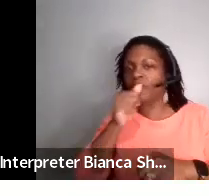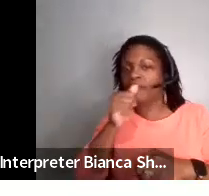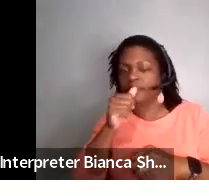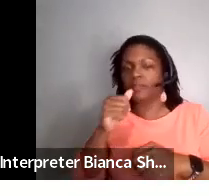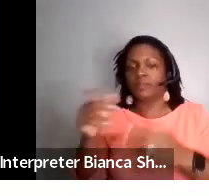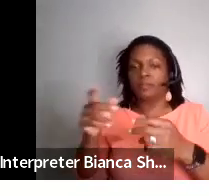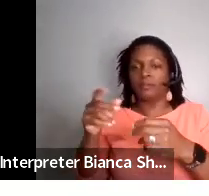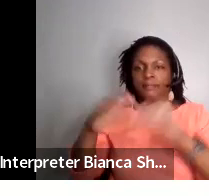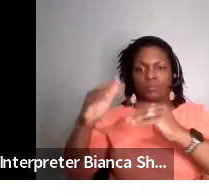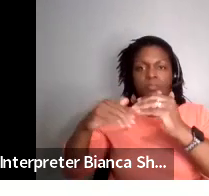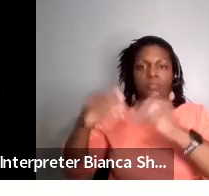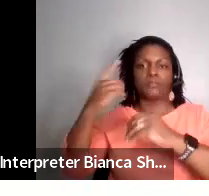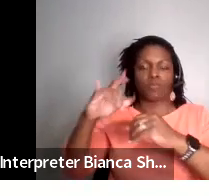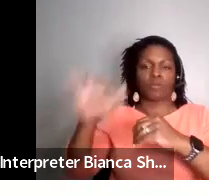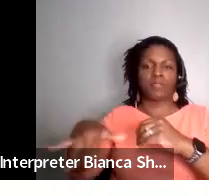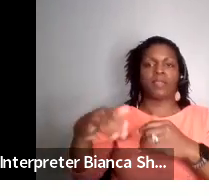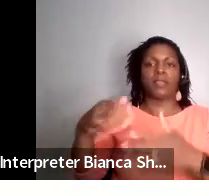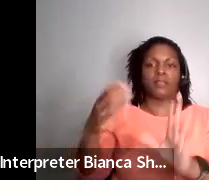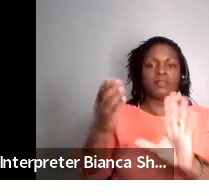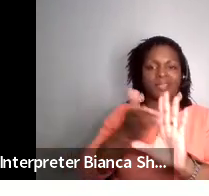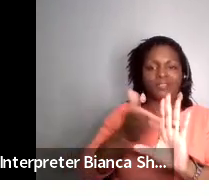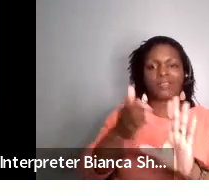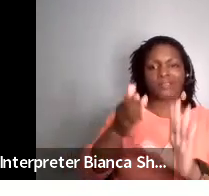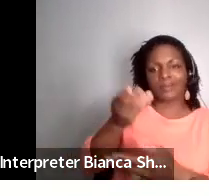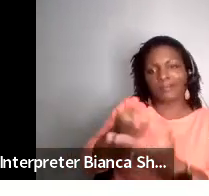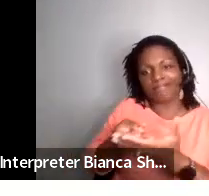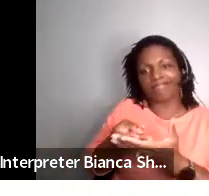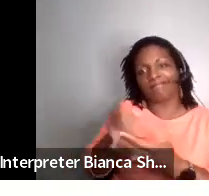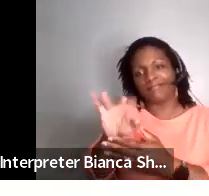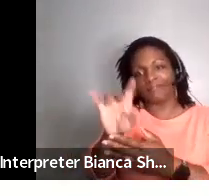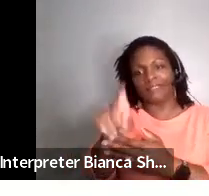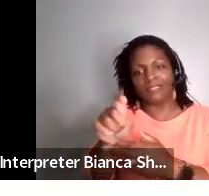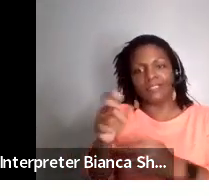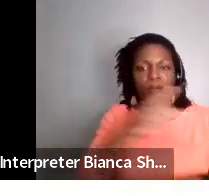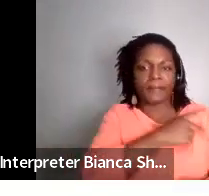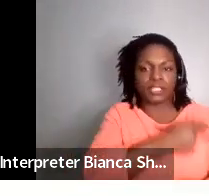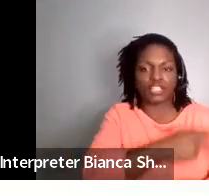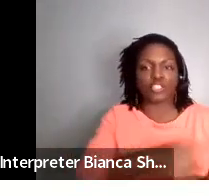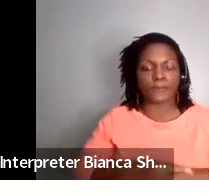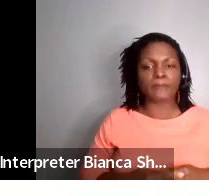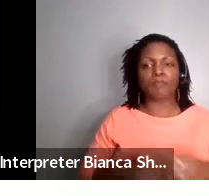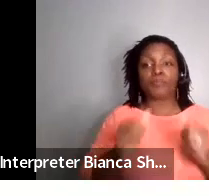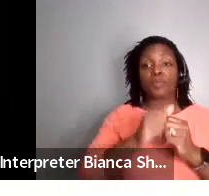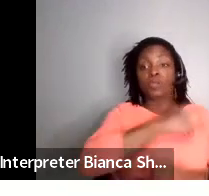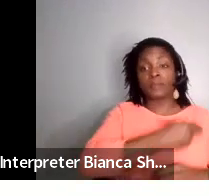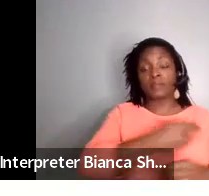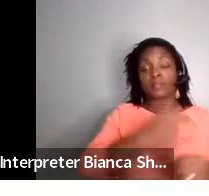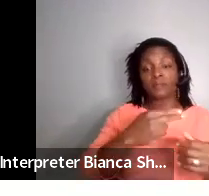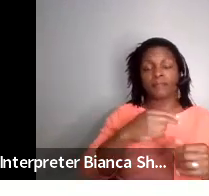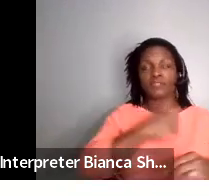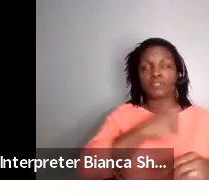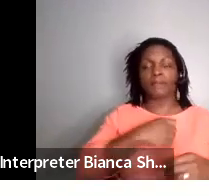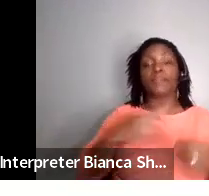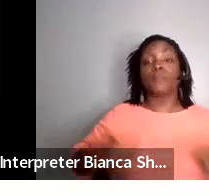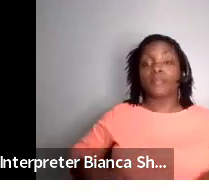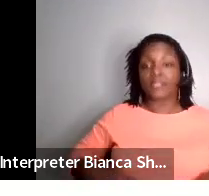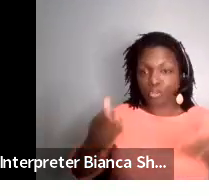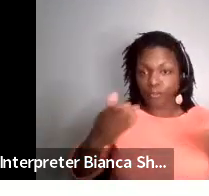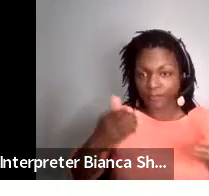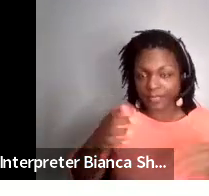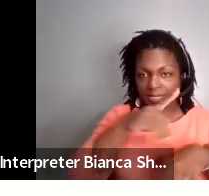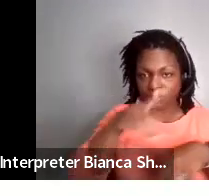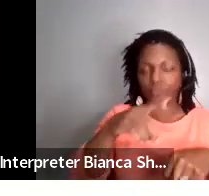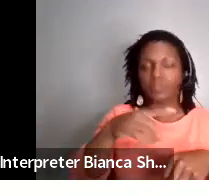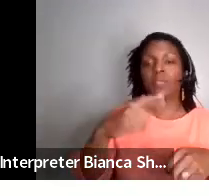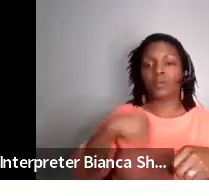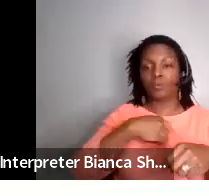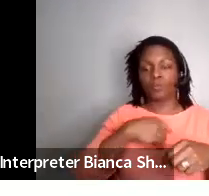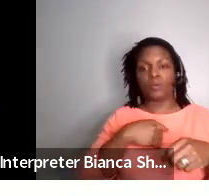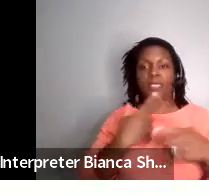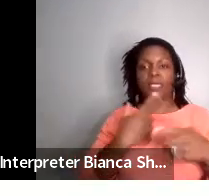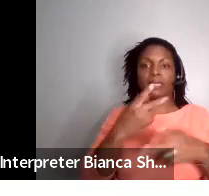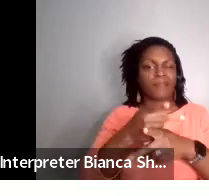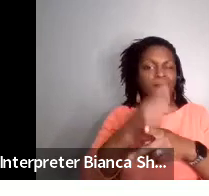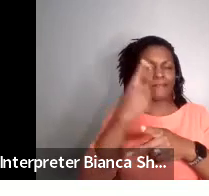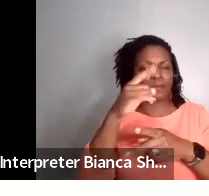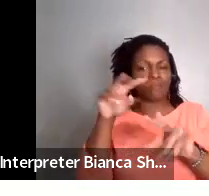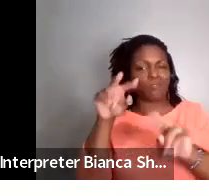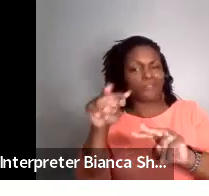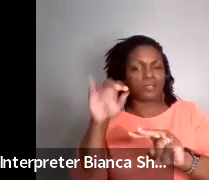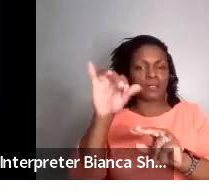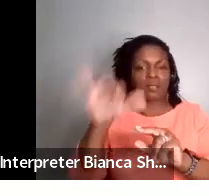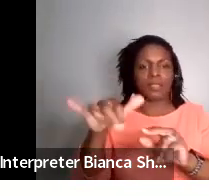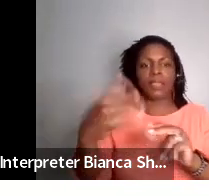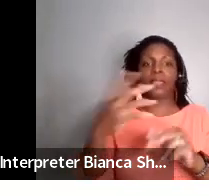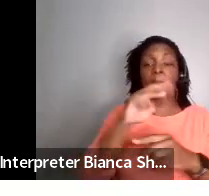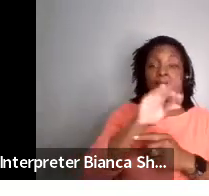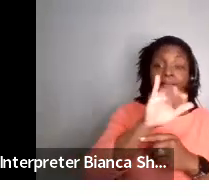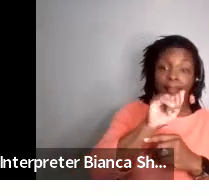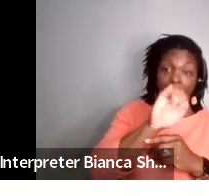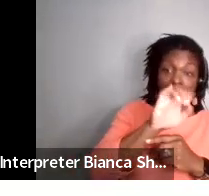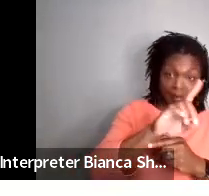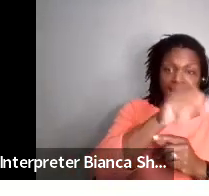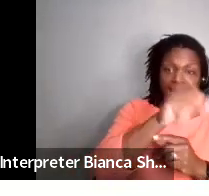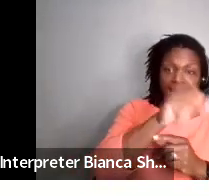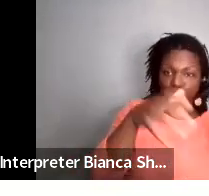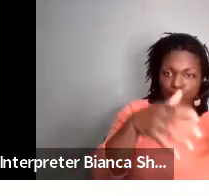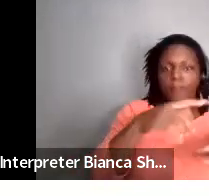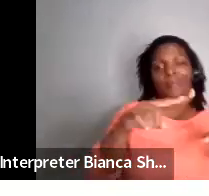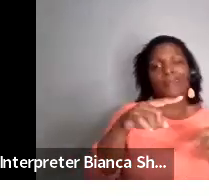psychiatric dance as needed, and we, and with our human service districts we also oversee not only services to the Medicaid population, but also the non medicaid population which are the uninsured the under ensure